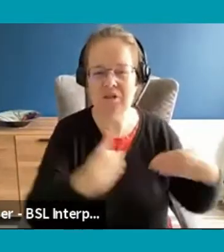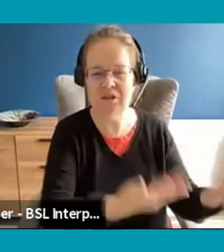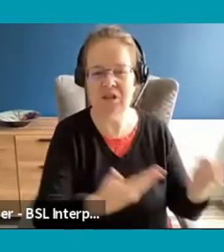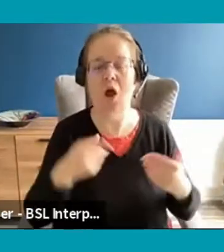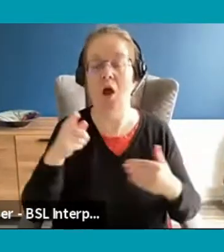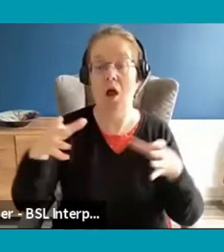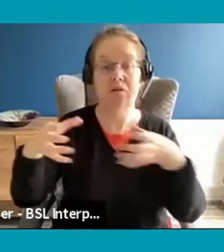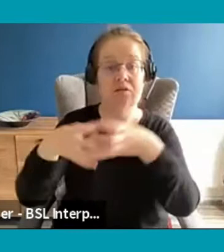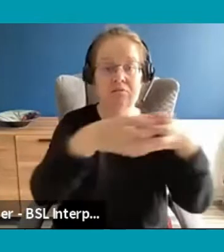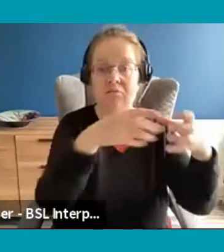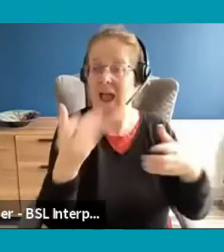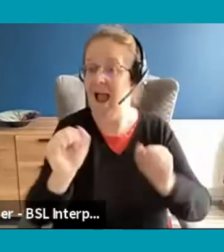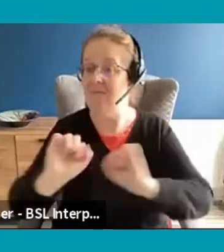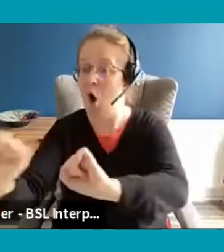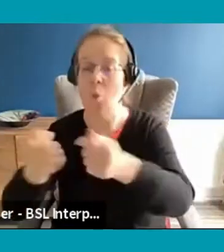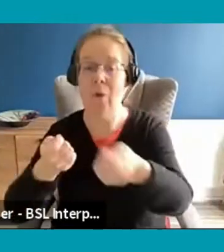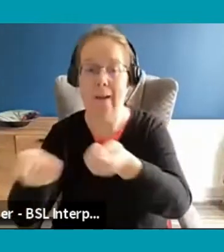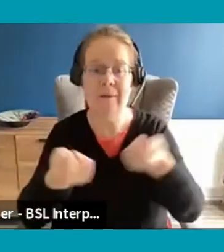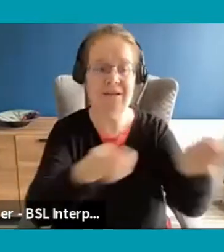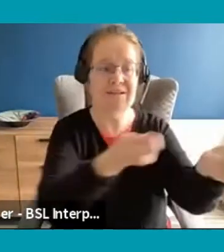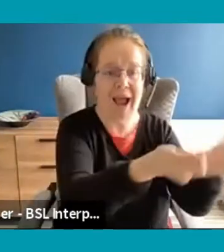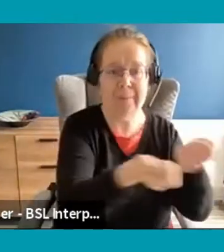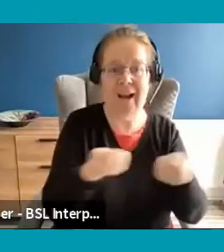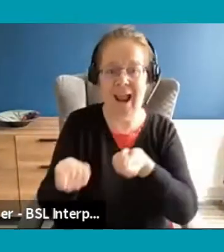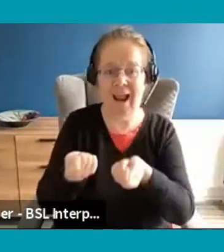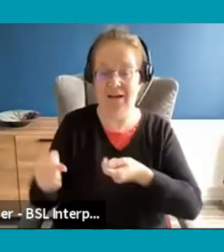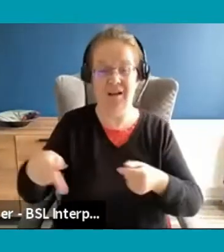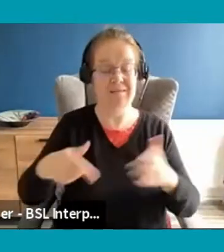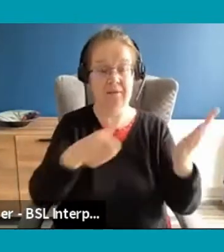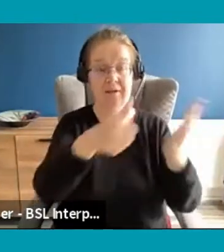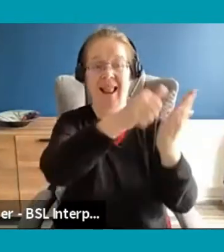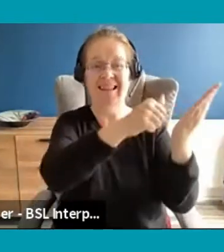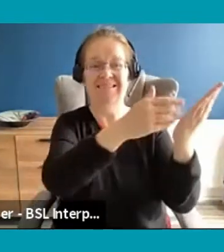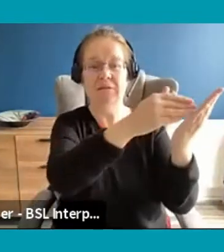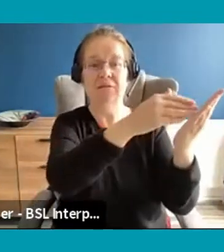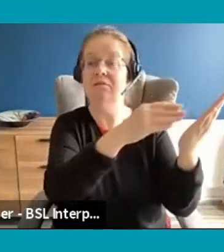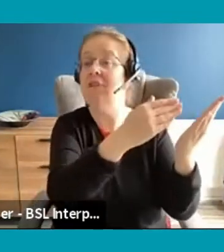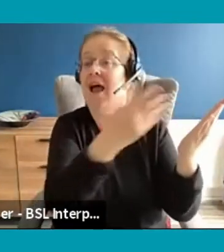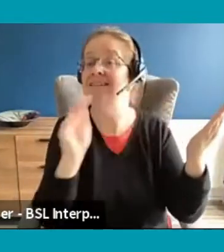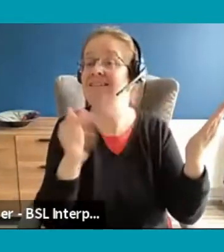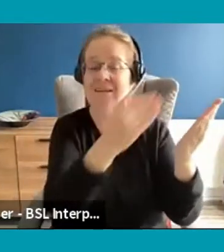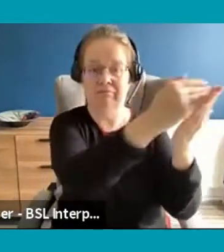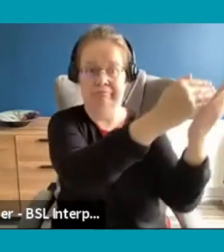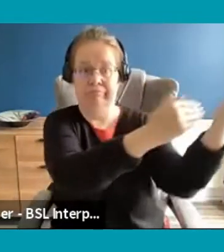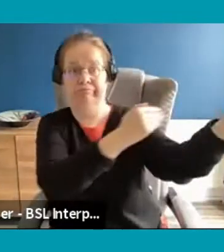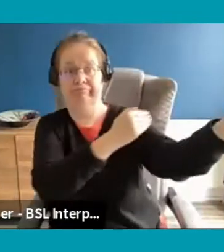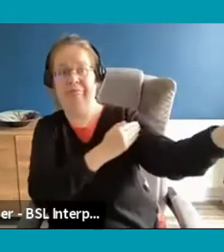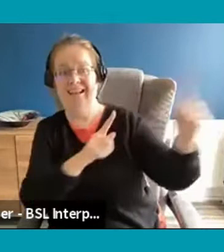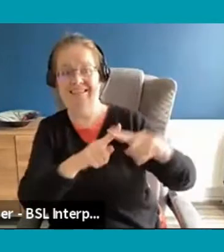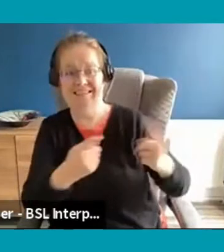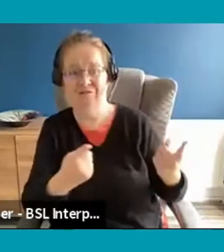have their own administrators, and the list is endless, really. And the great thing about DPD is that